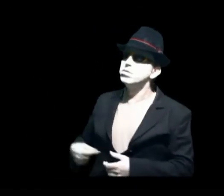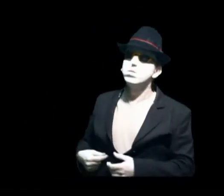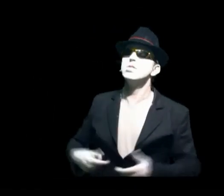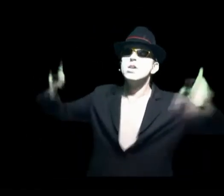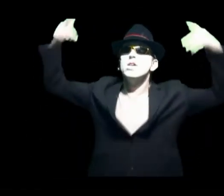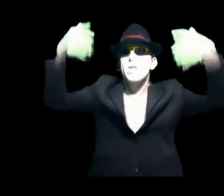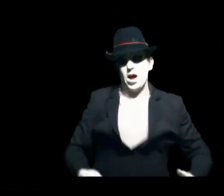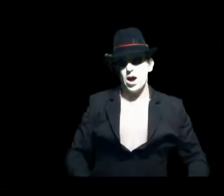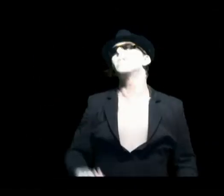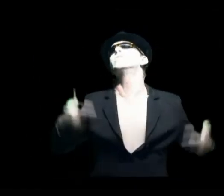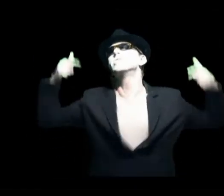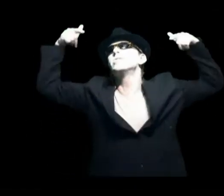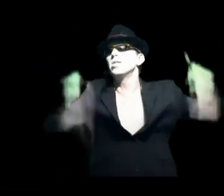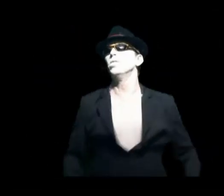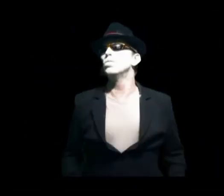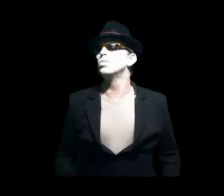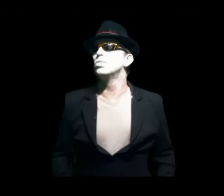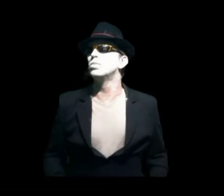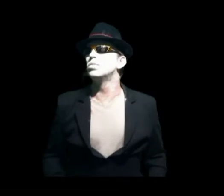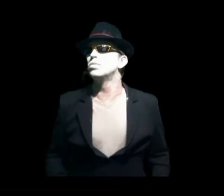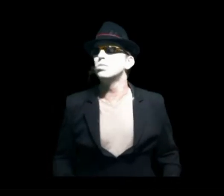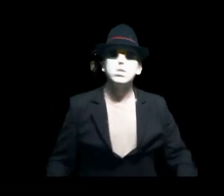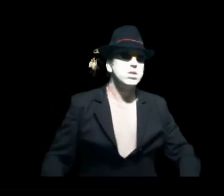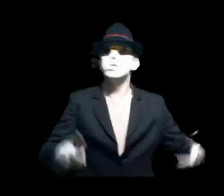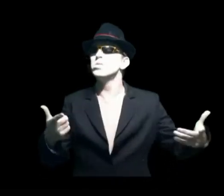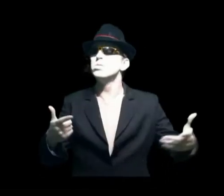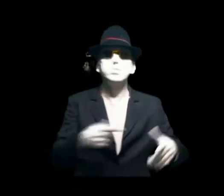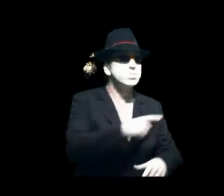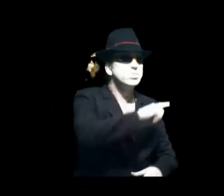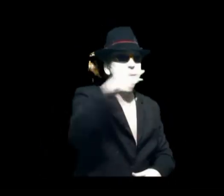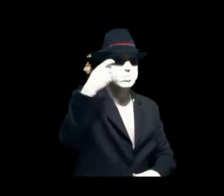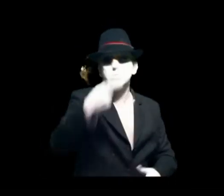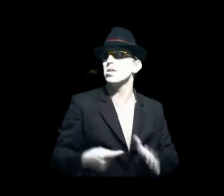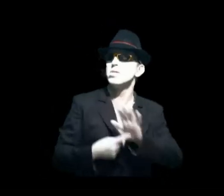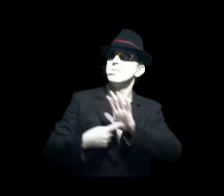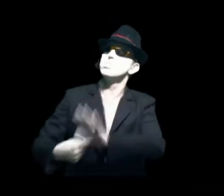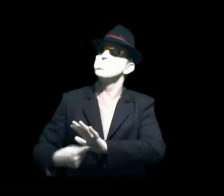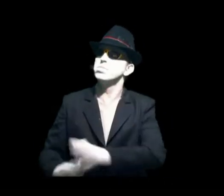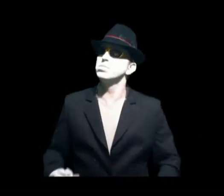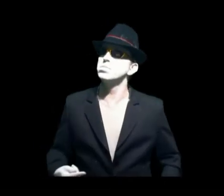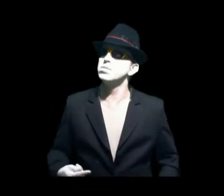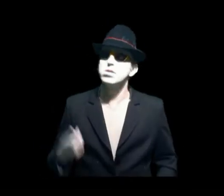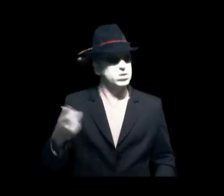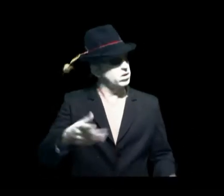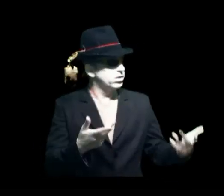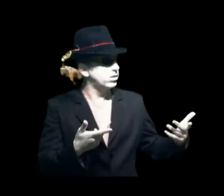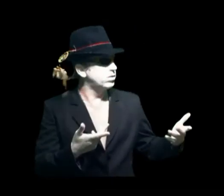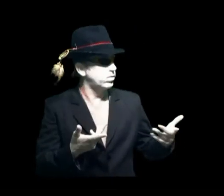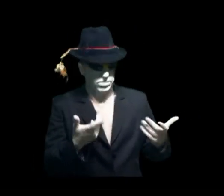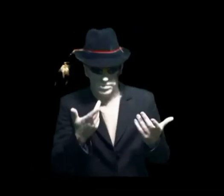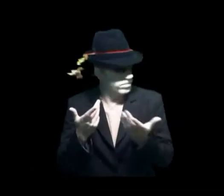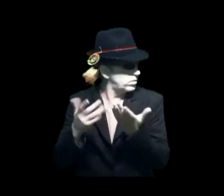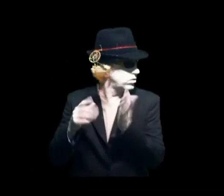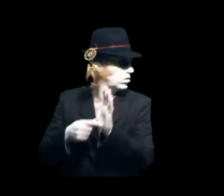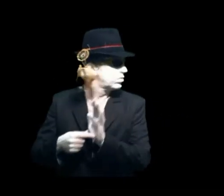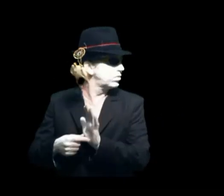Cos this is some right now shit, that Joe blackass must be trying to supress to impress some crack or shit